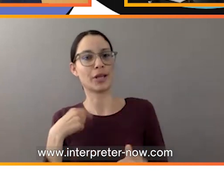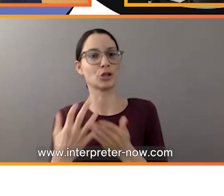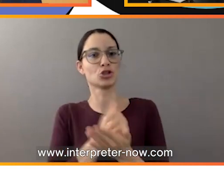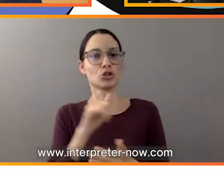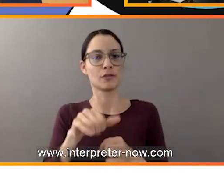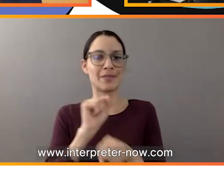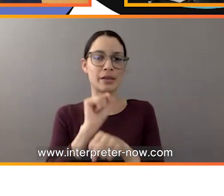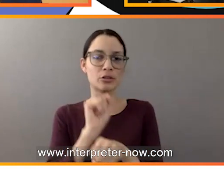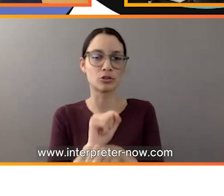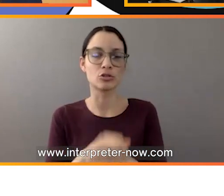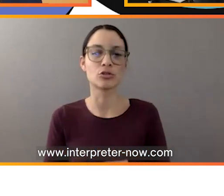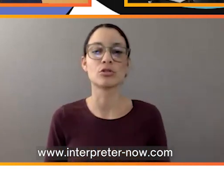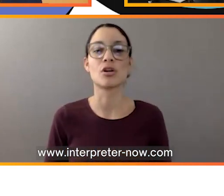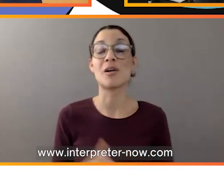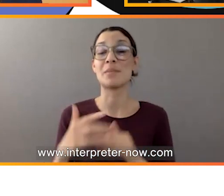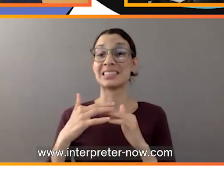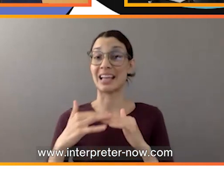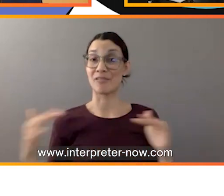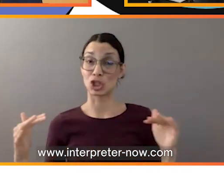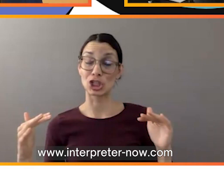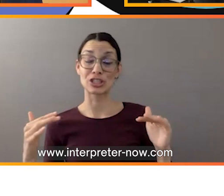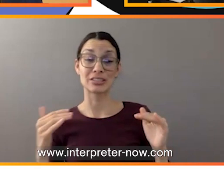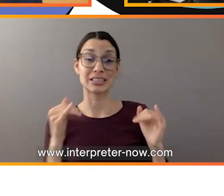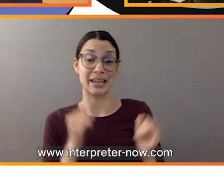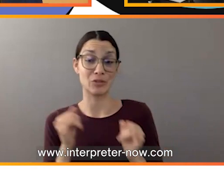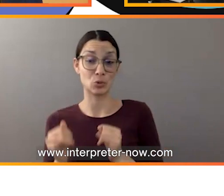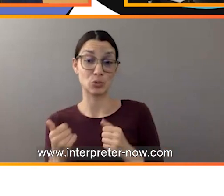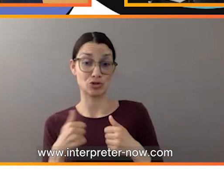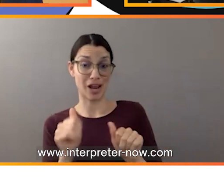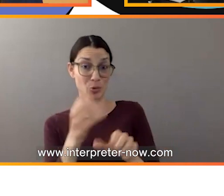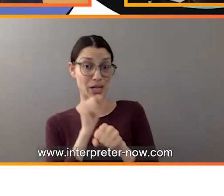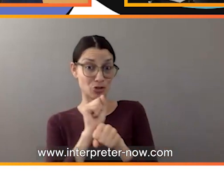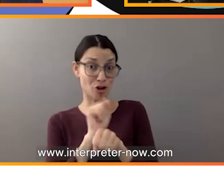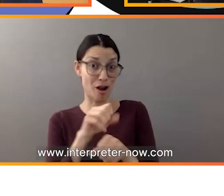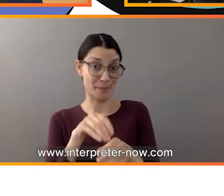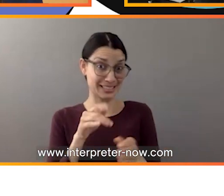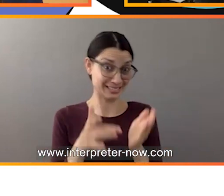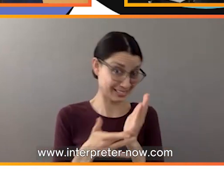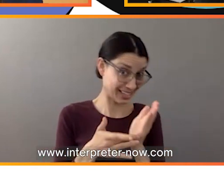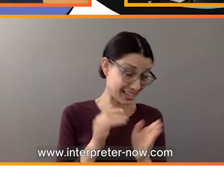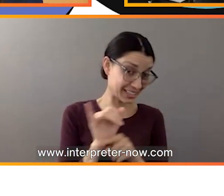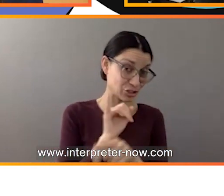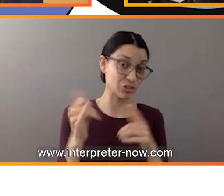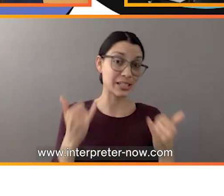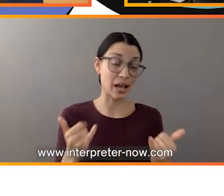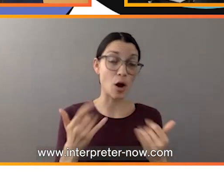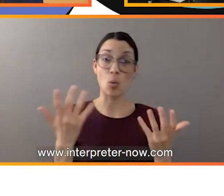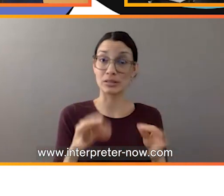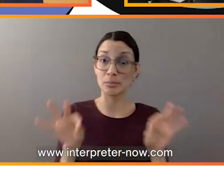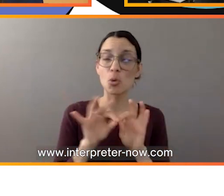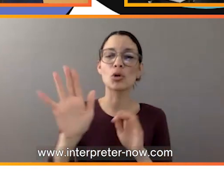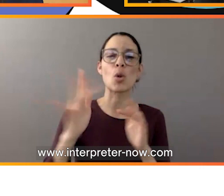But your network, and then how you show up or communicate, is hyper important today than